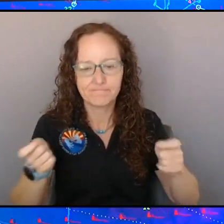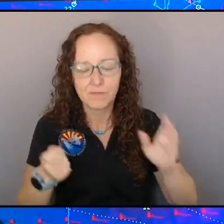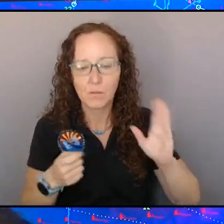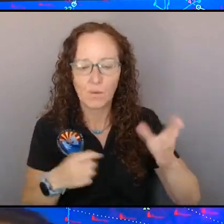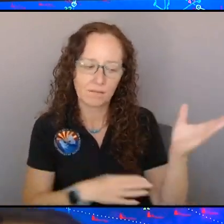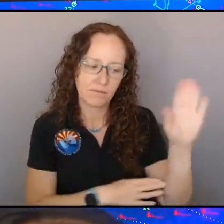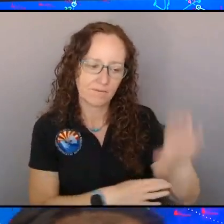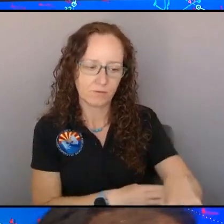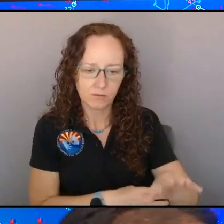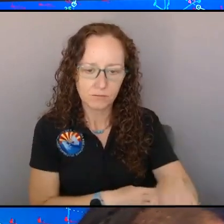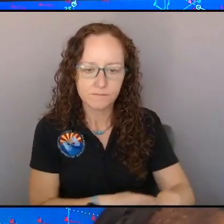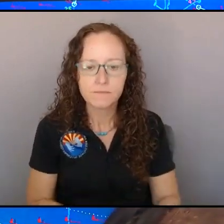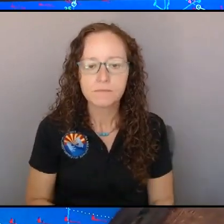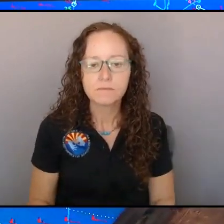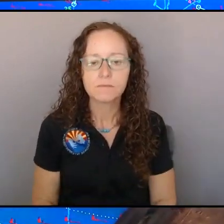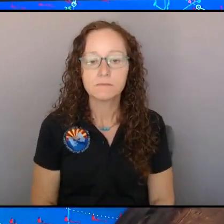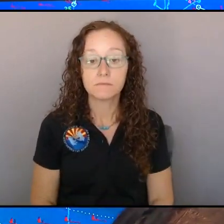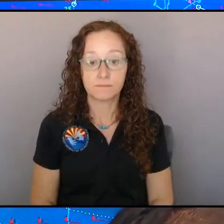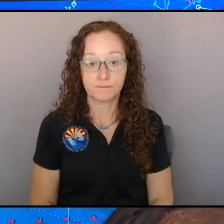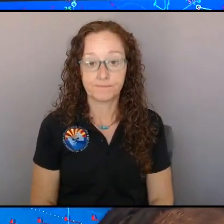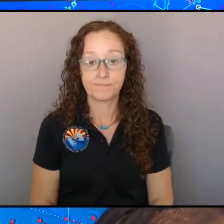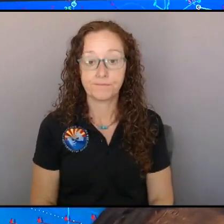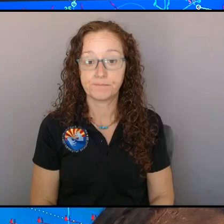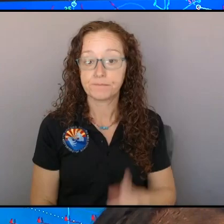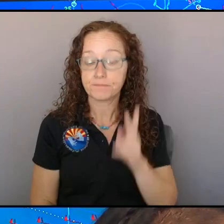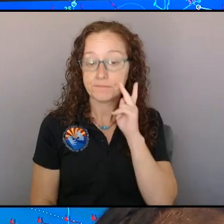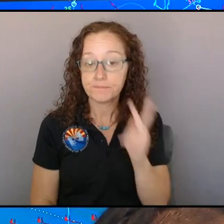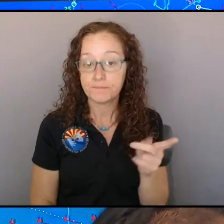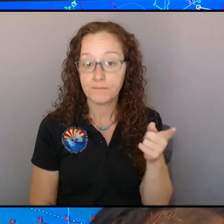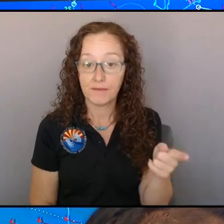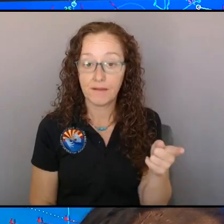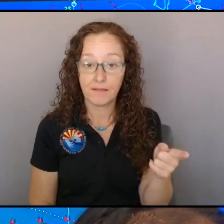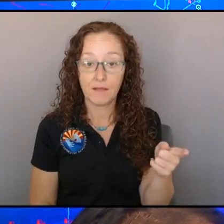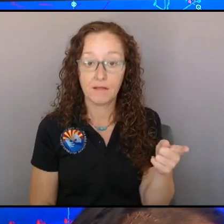you'll notice here: we got north winds out here at Clayton up at